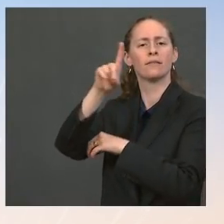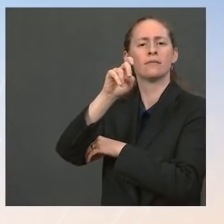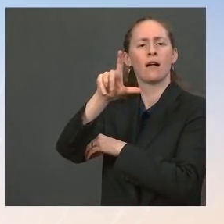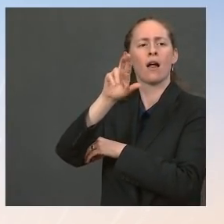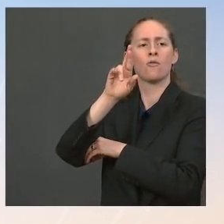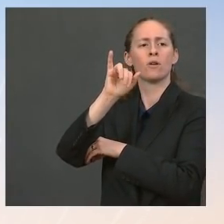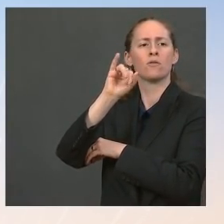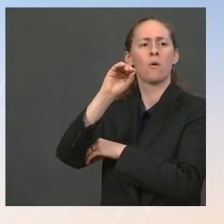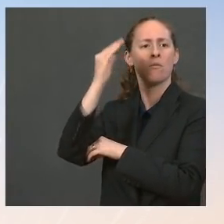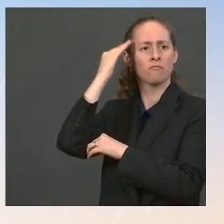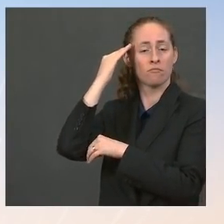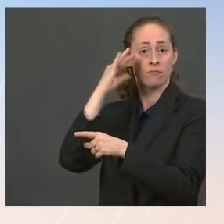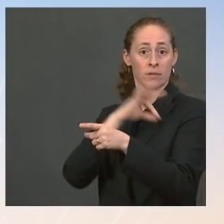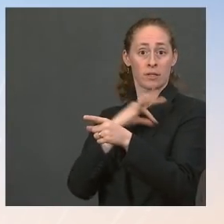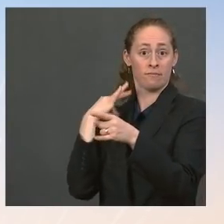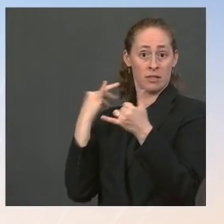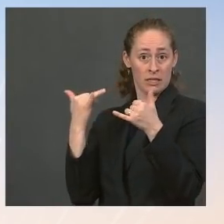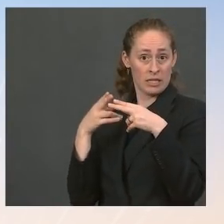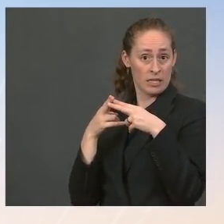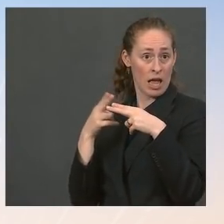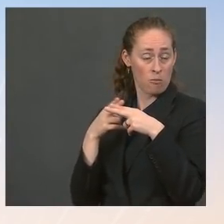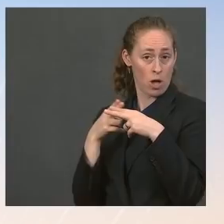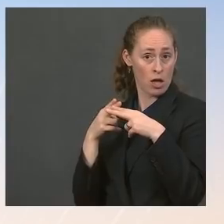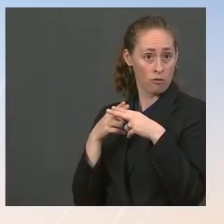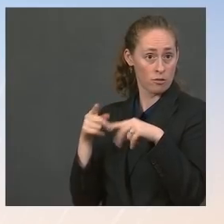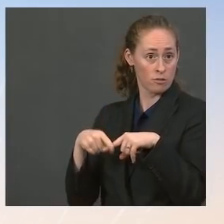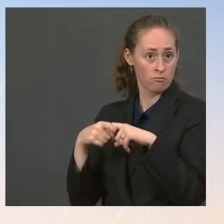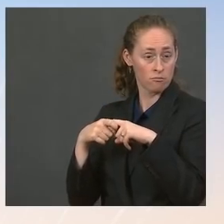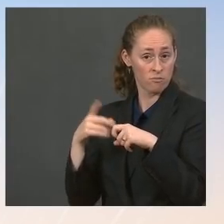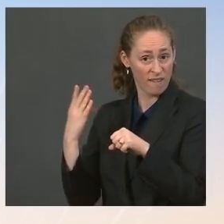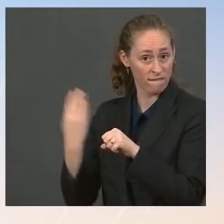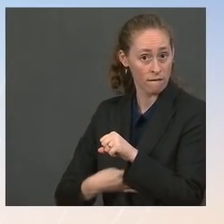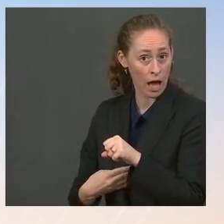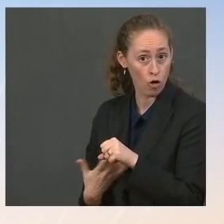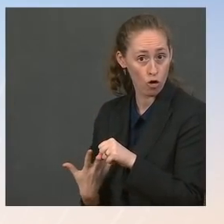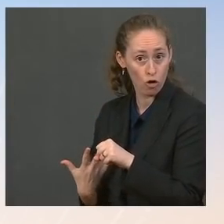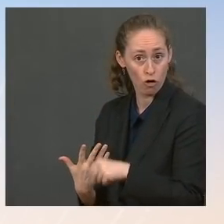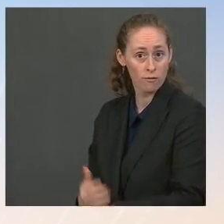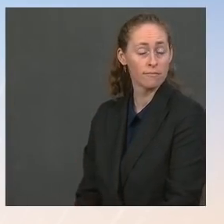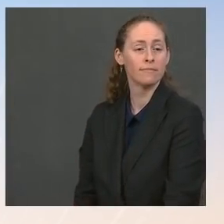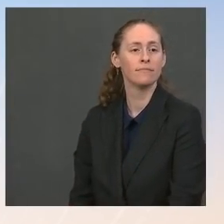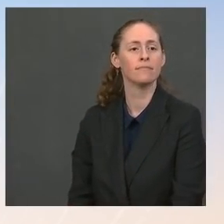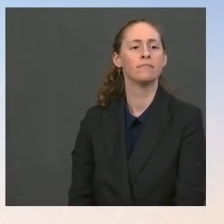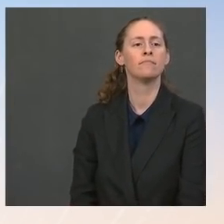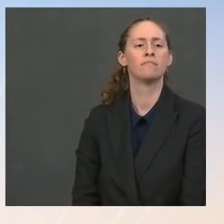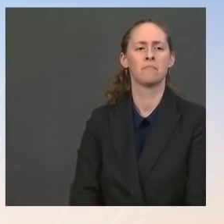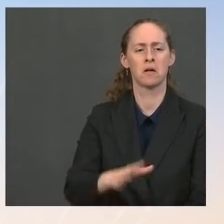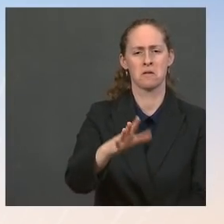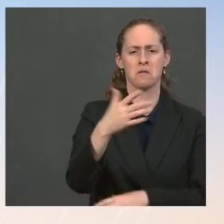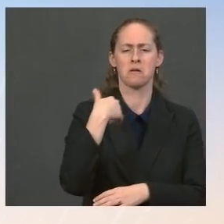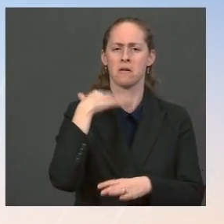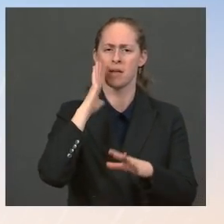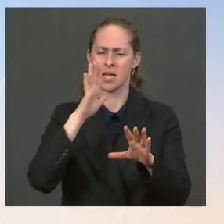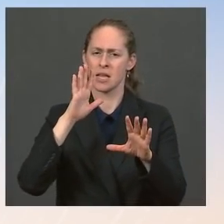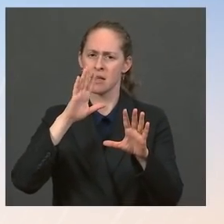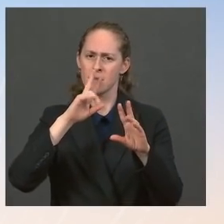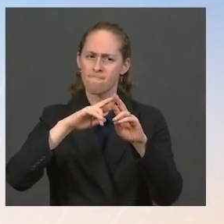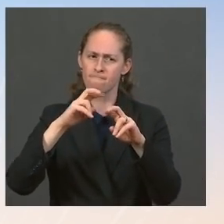Are you considering eliminating them altogether? Secretary Mayorkas: So we're going to -- we're going to take a look. What we are focused on right now